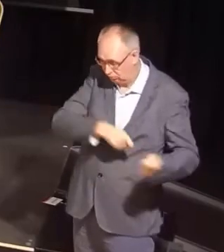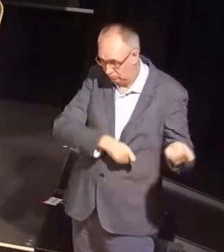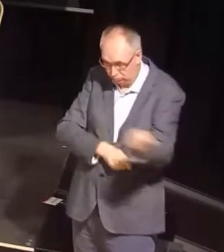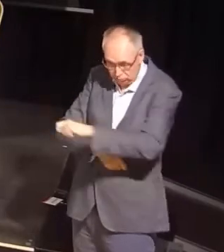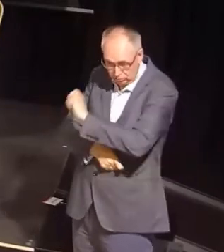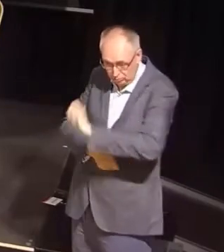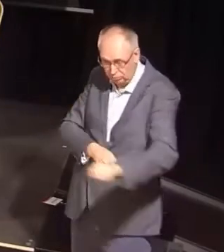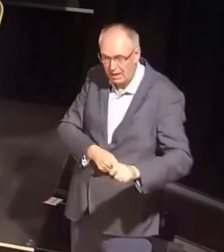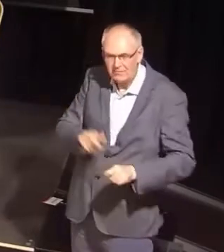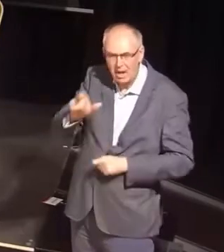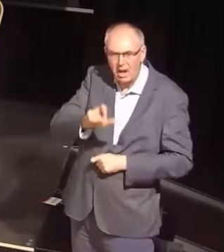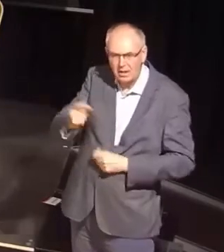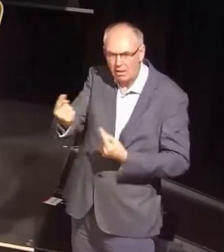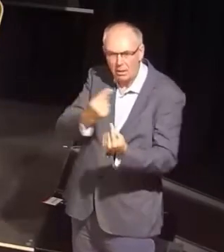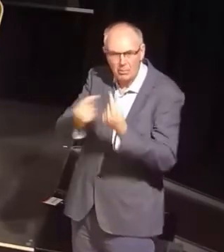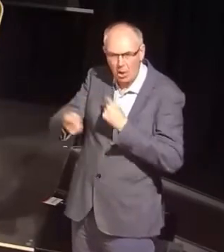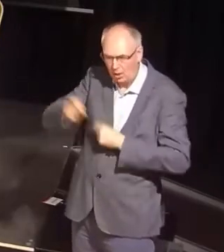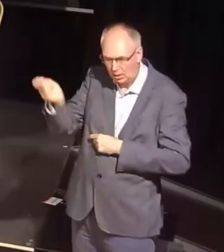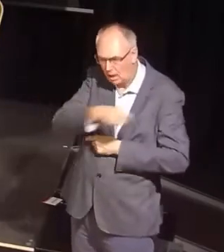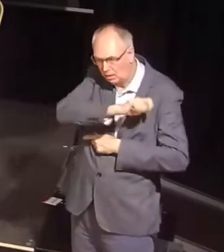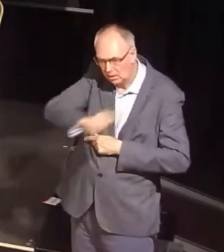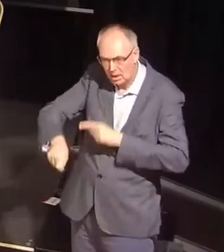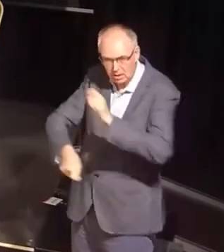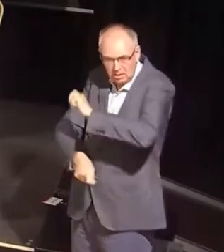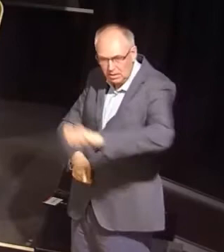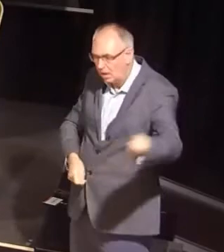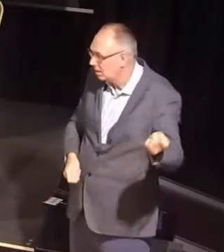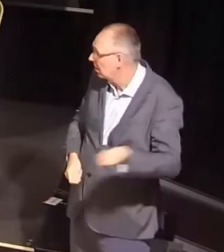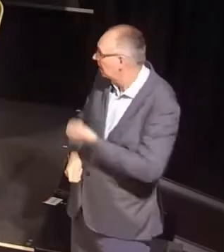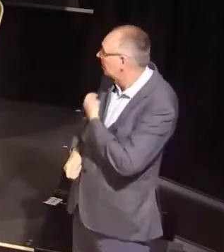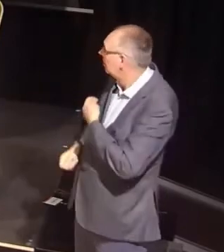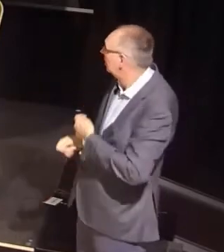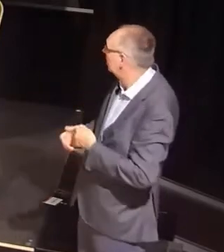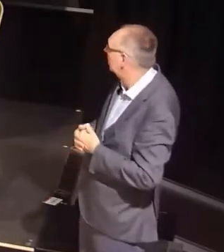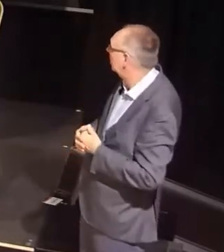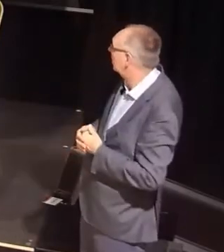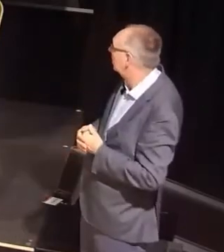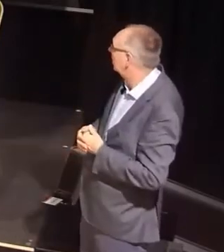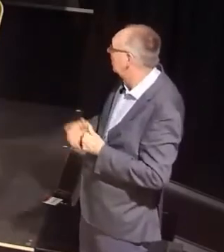coming towards you, in the directions shown on the block. You have do it in time with the music